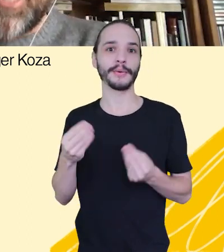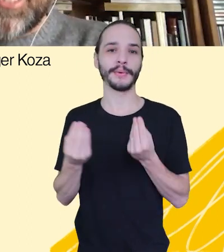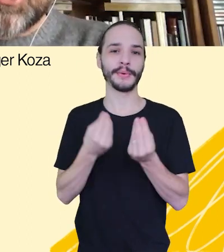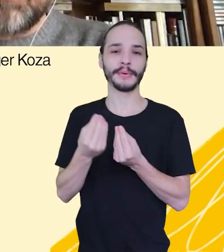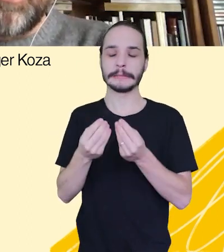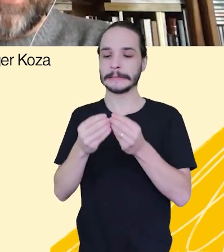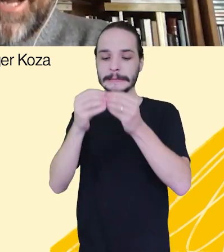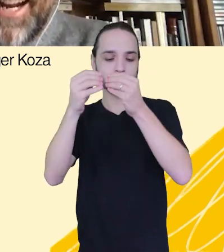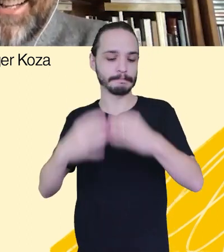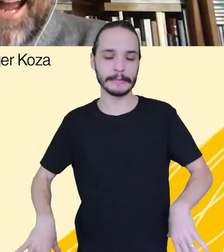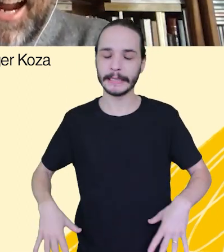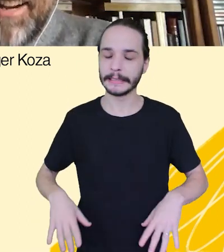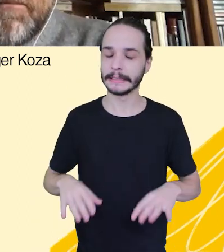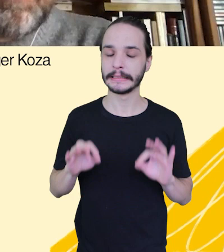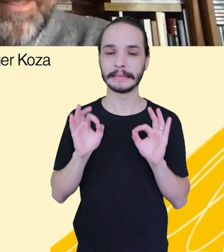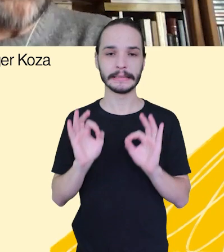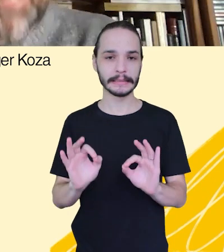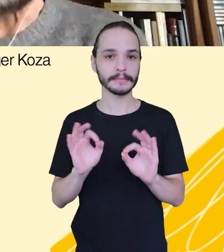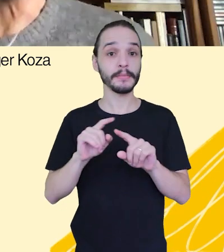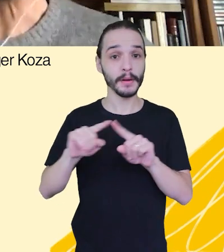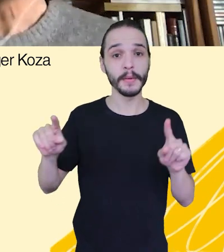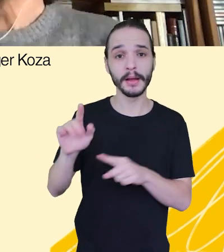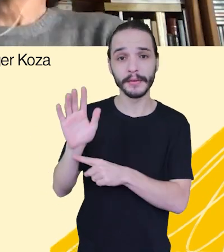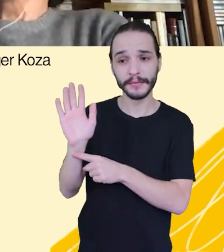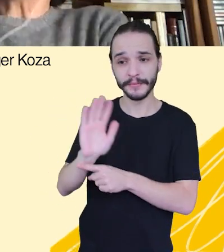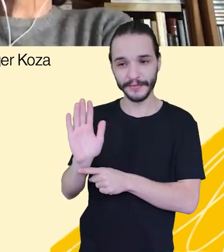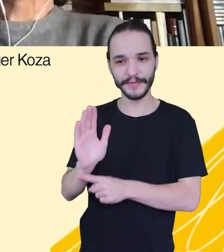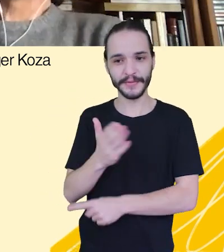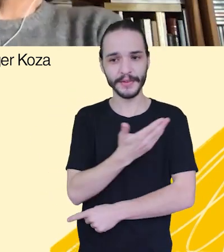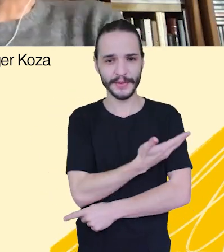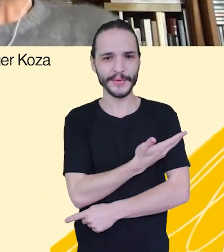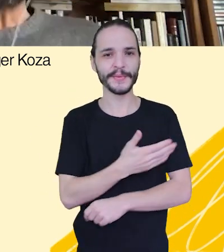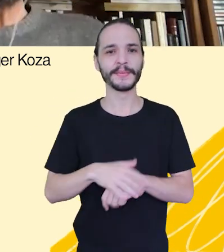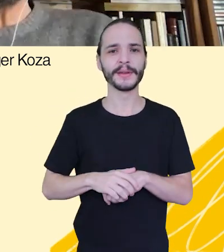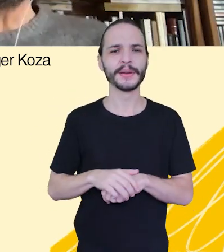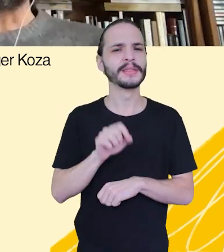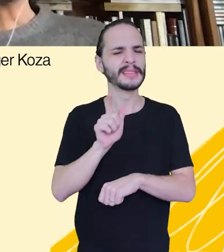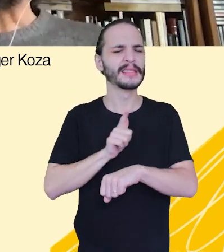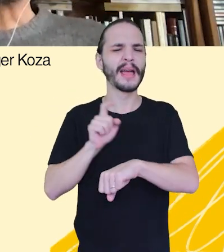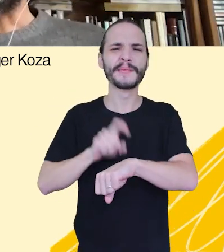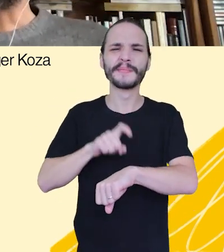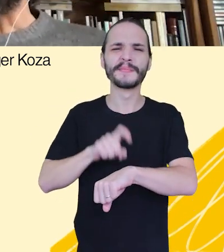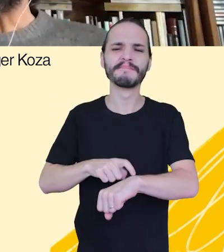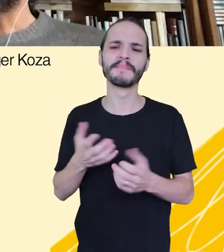but Nachmittag... - Nachmittag So there is a moment which is outstanding